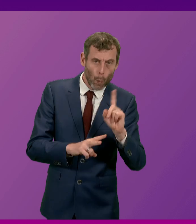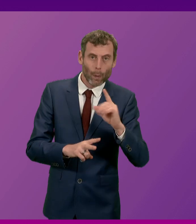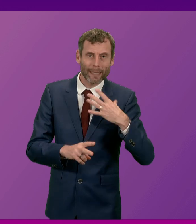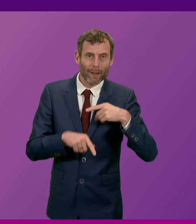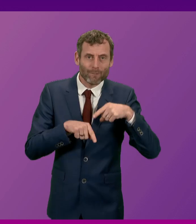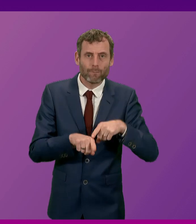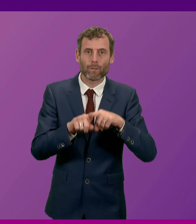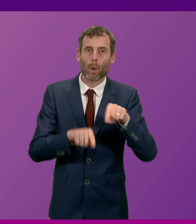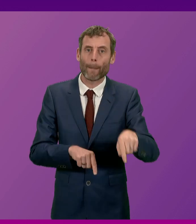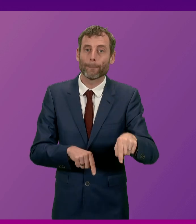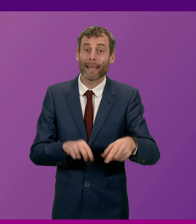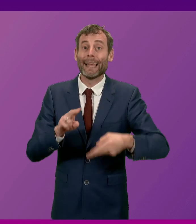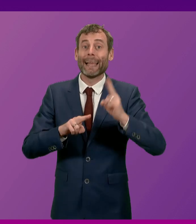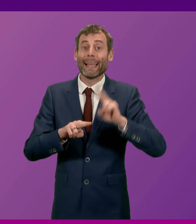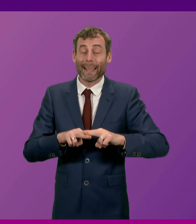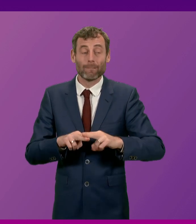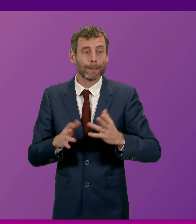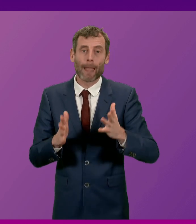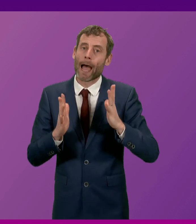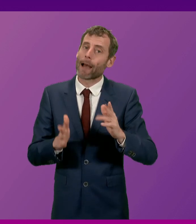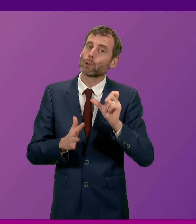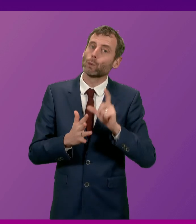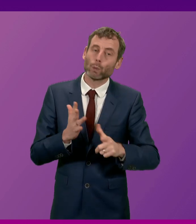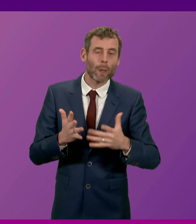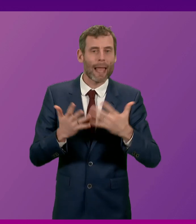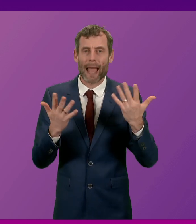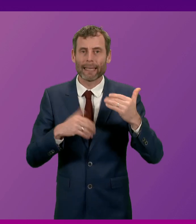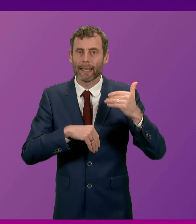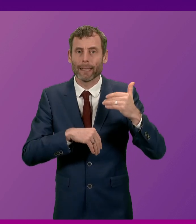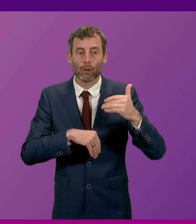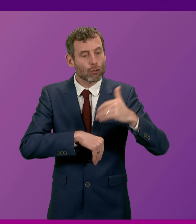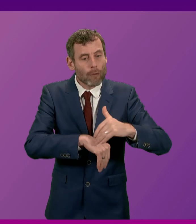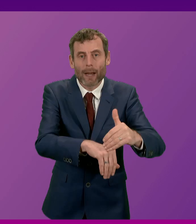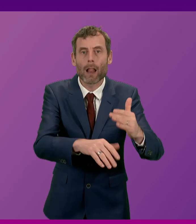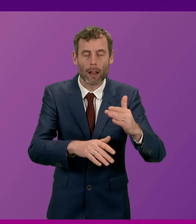if there is any form of criminal conduct, that will be a matter for the police to address,